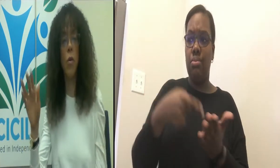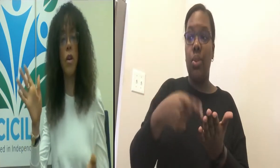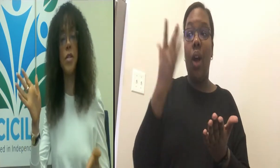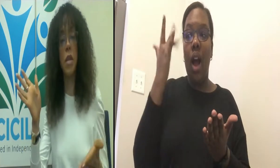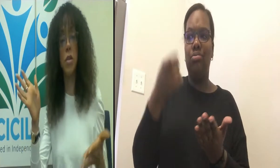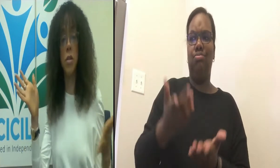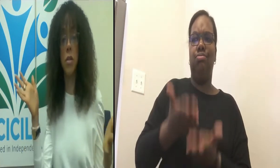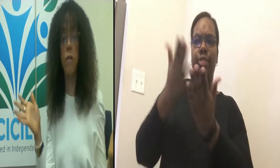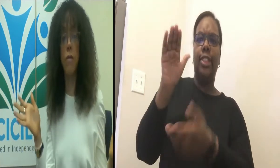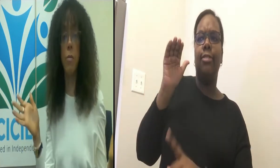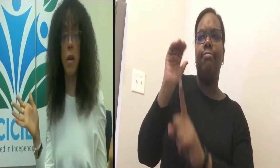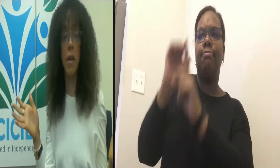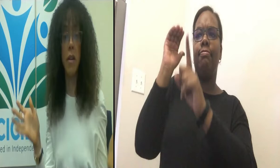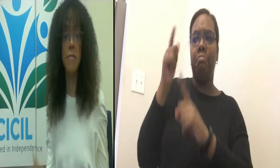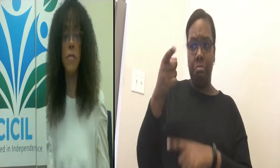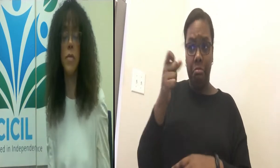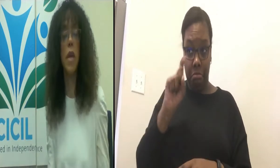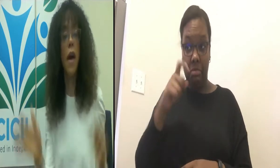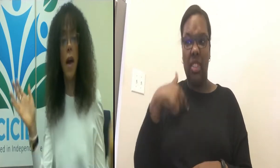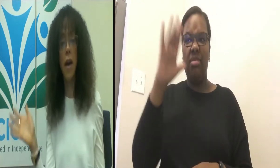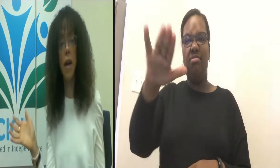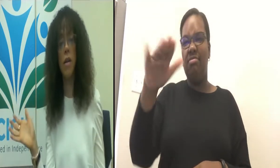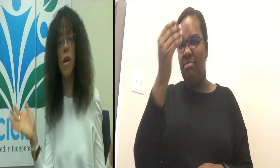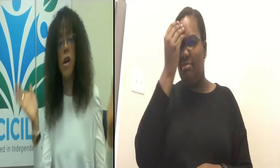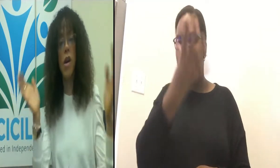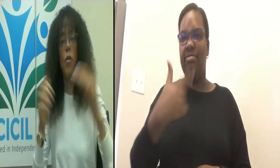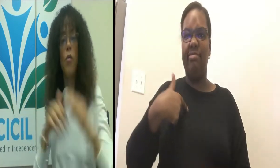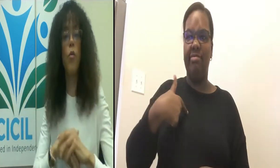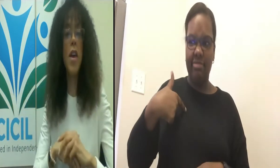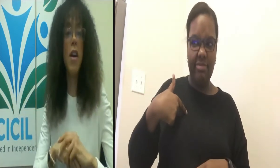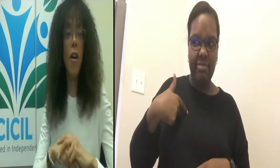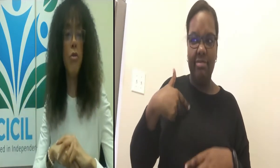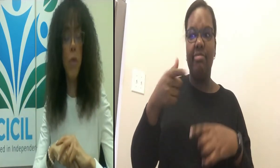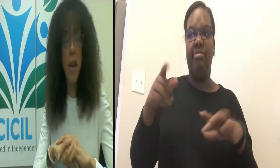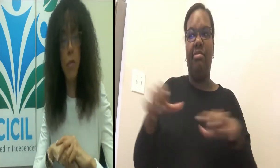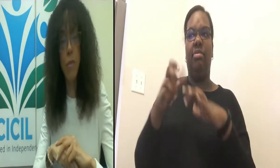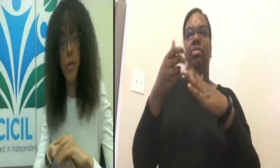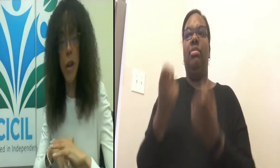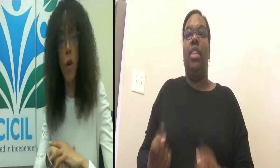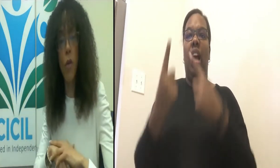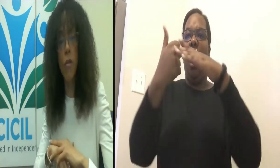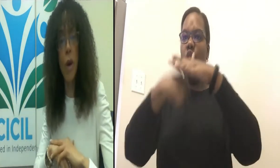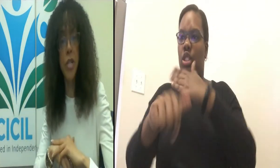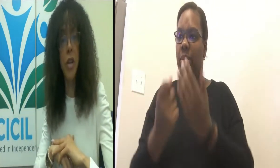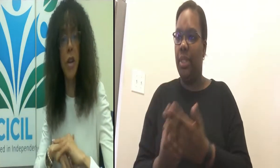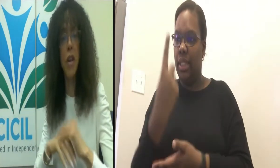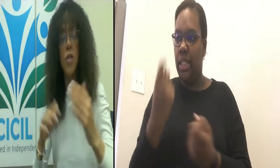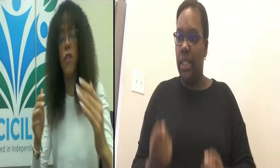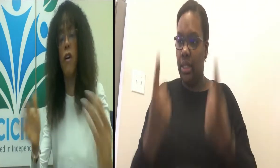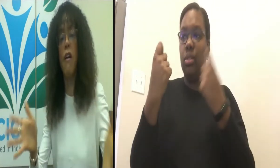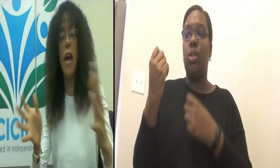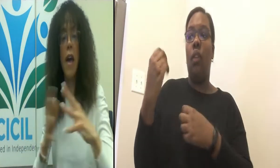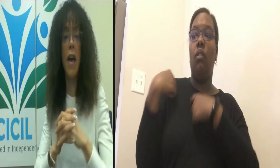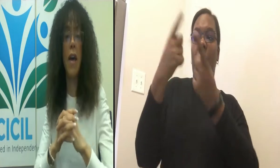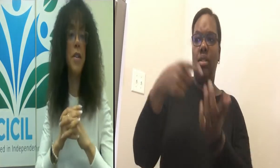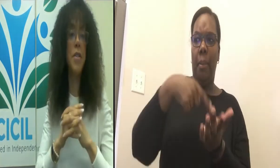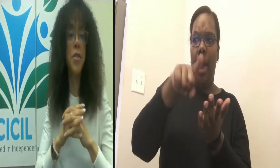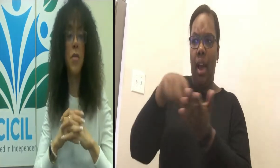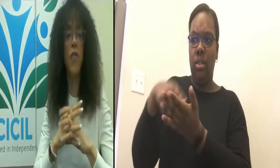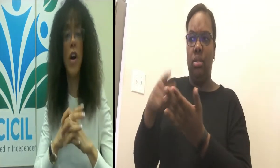about that?" or and it can also signal when an organization is overspending "hey we